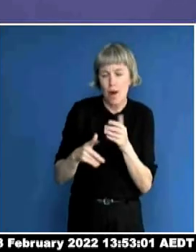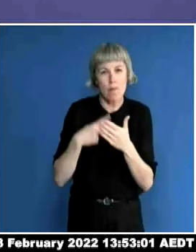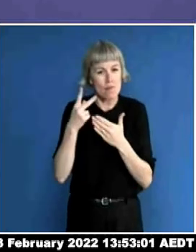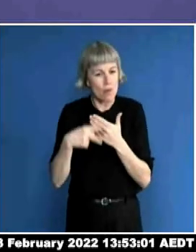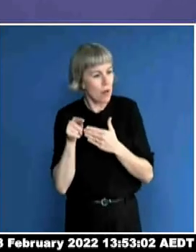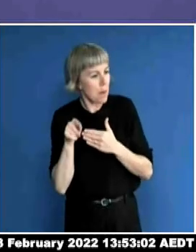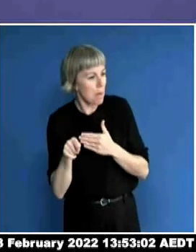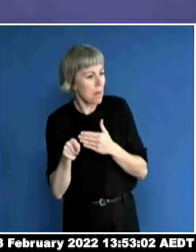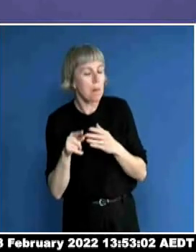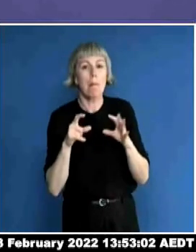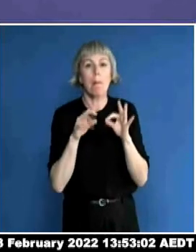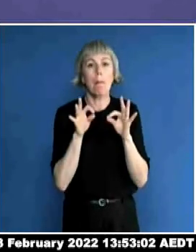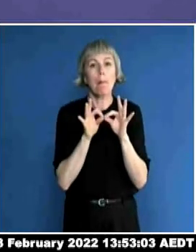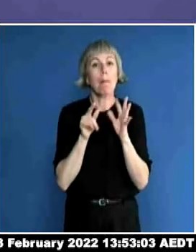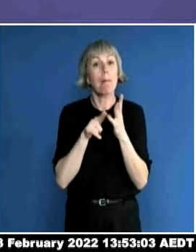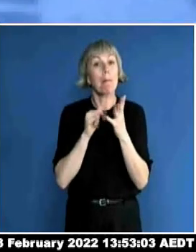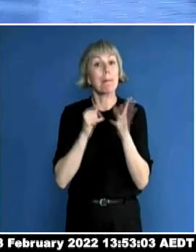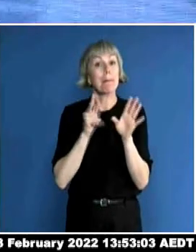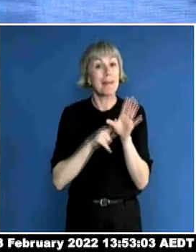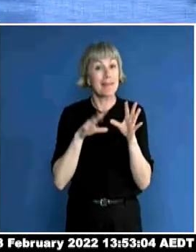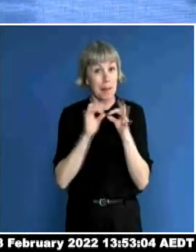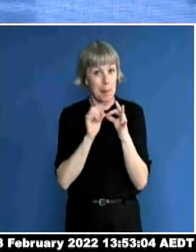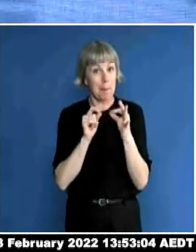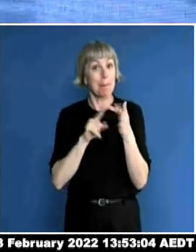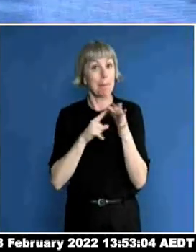The next step was you then had another interview.